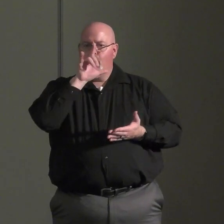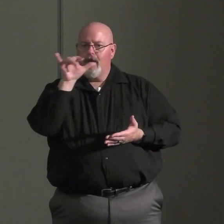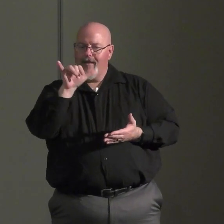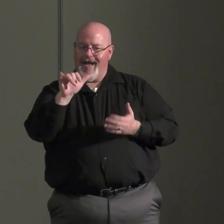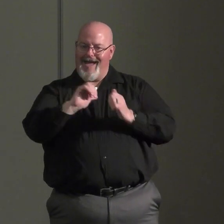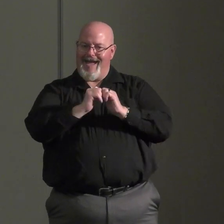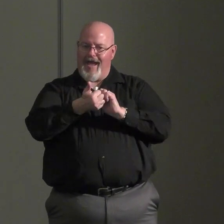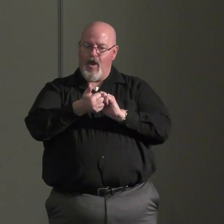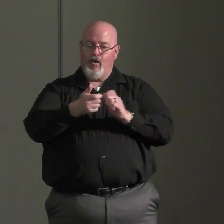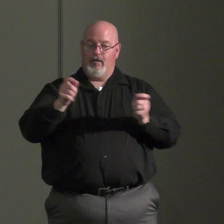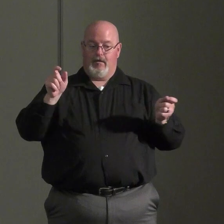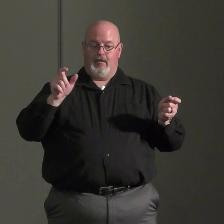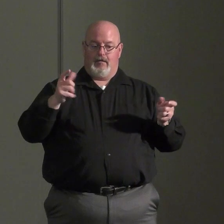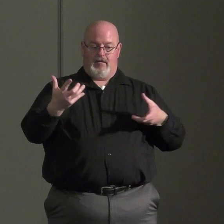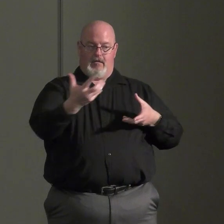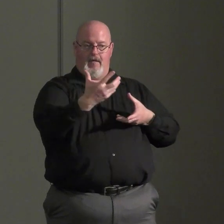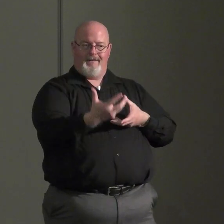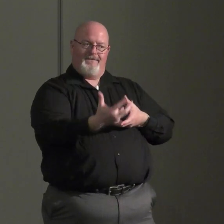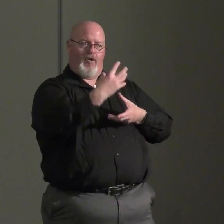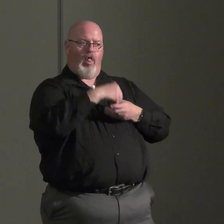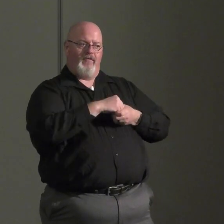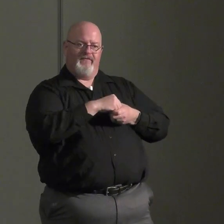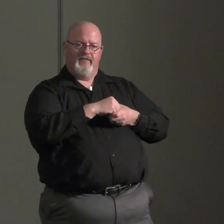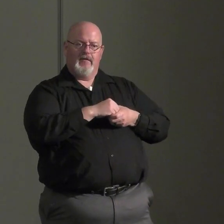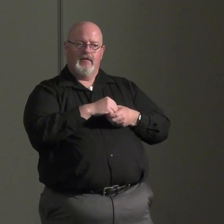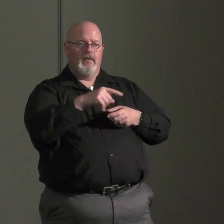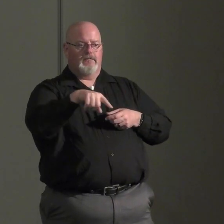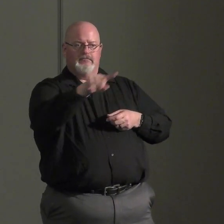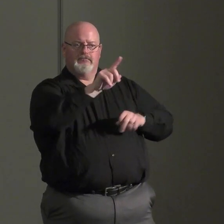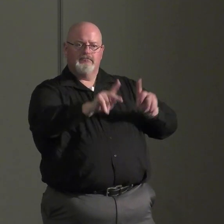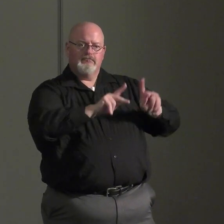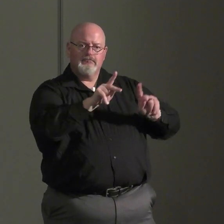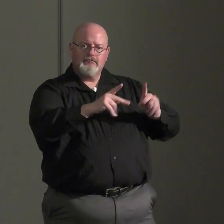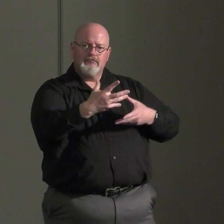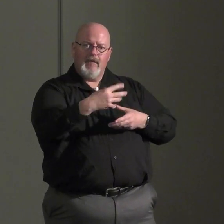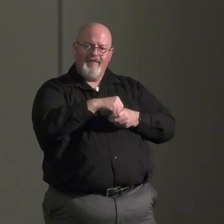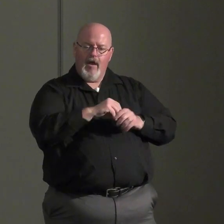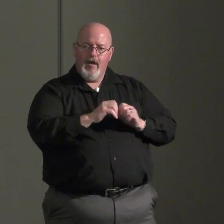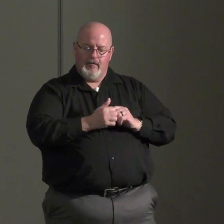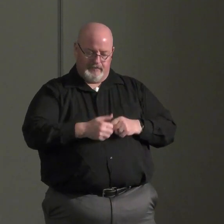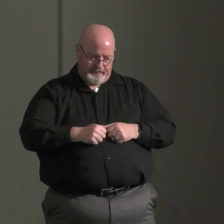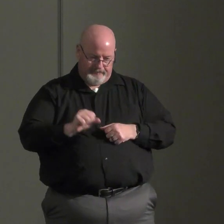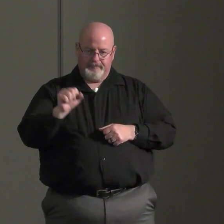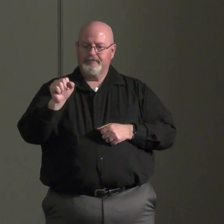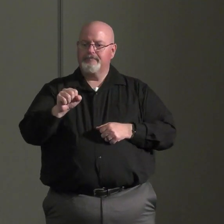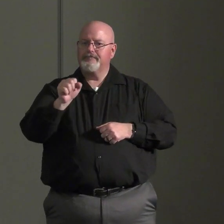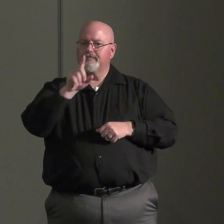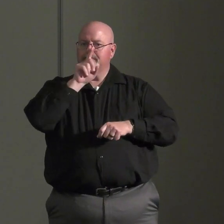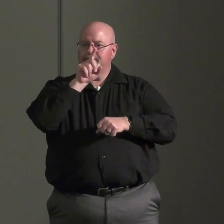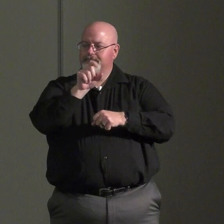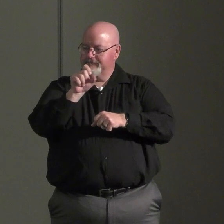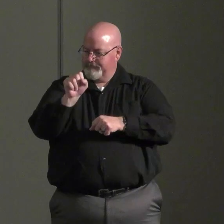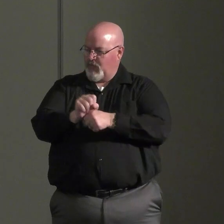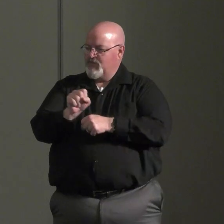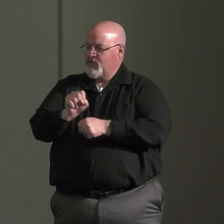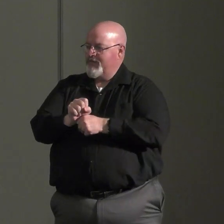involve the Stakeholders for example. >> DELANEY: Yeah. Absolutely. So when